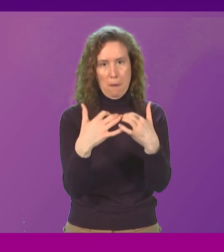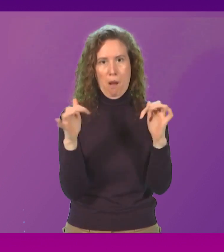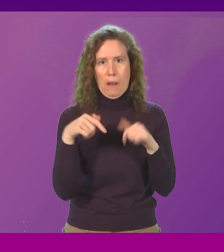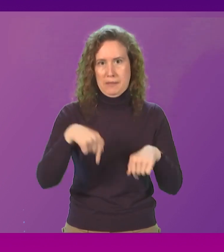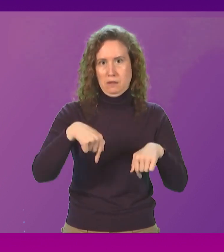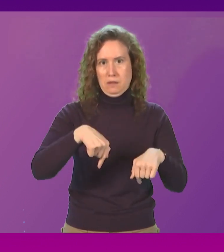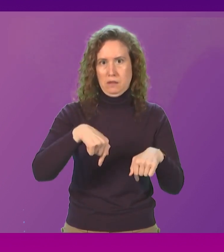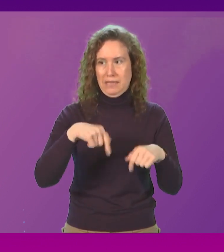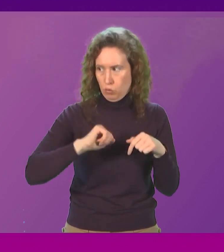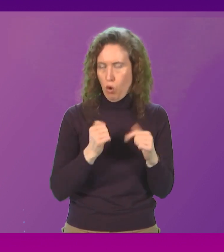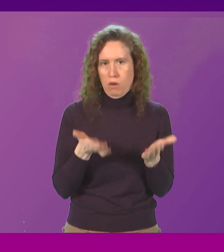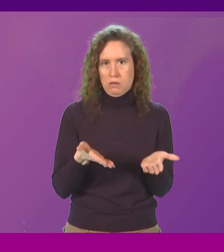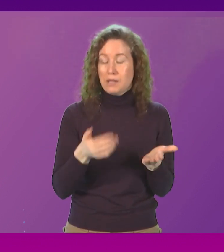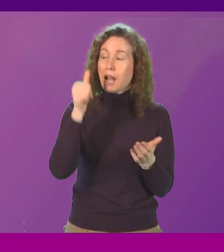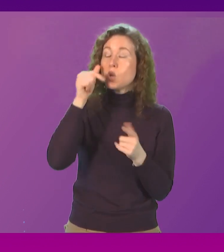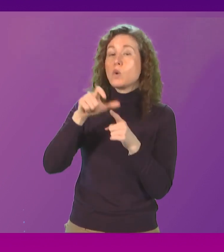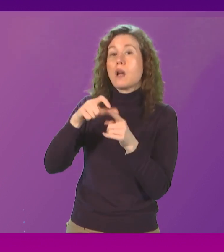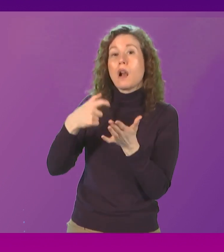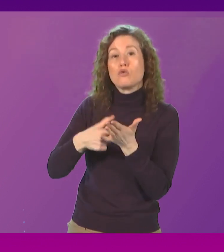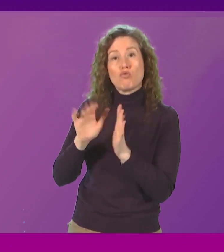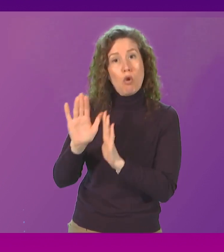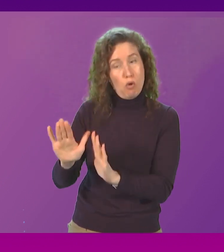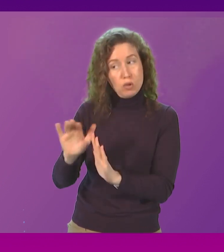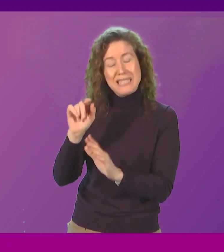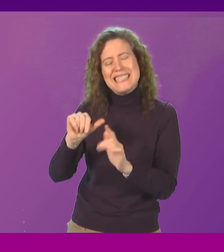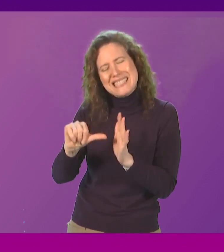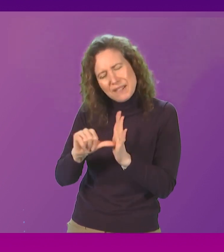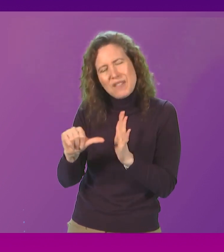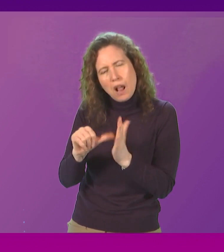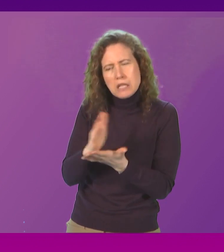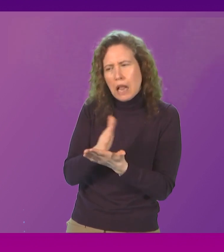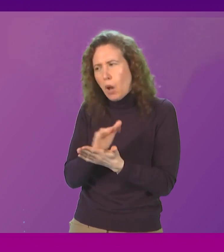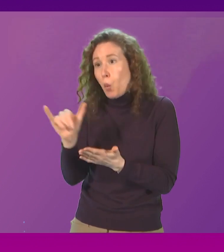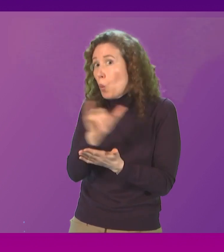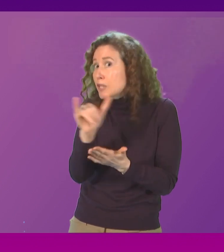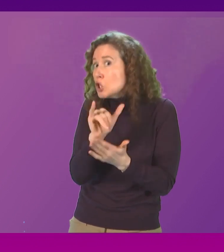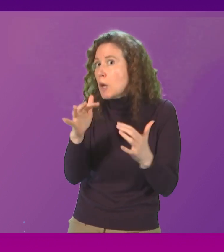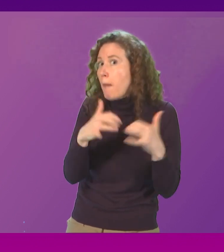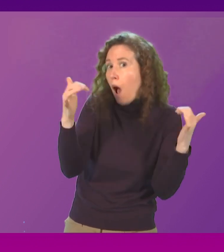Scottish Parliament. I know that Douglas Ross has difficulty in deciding which Parliament is more important